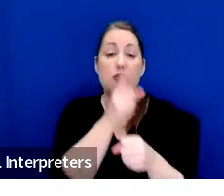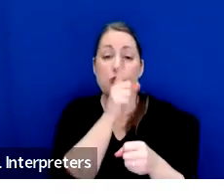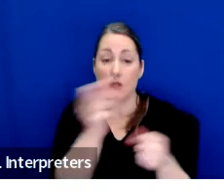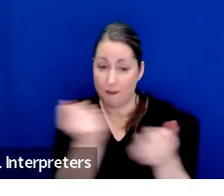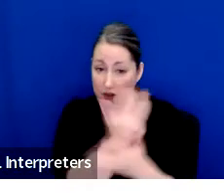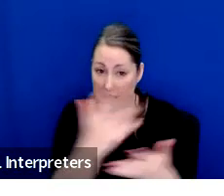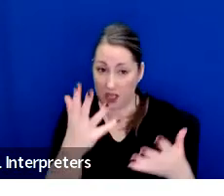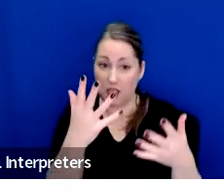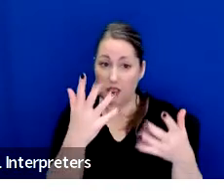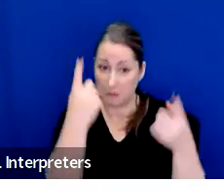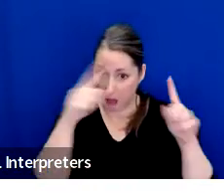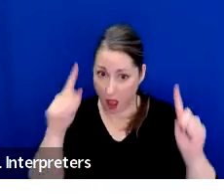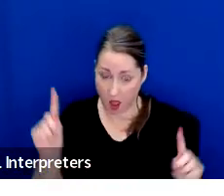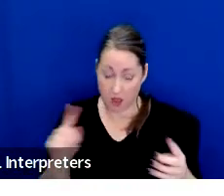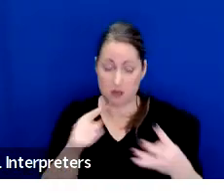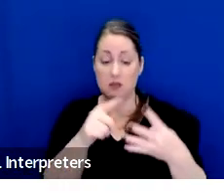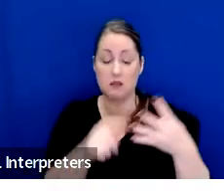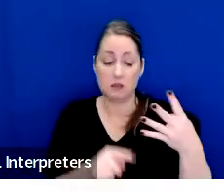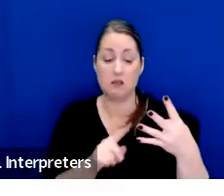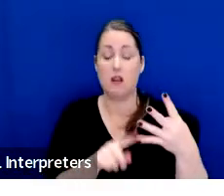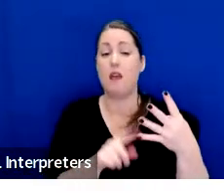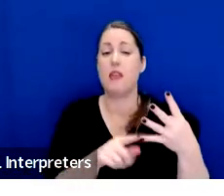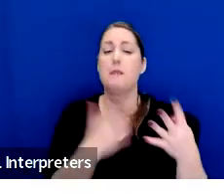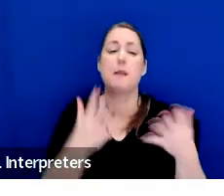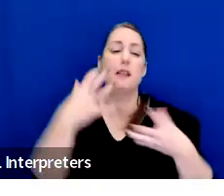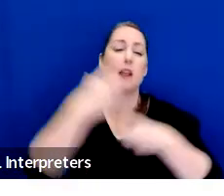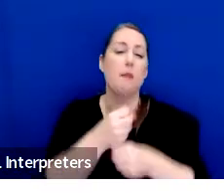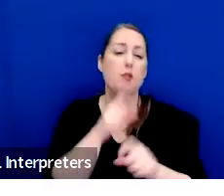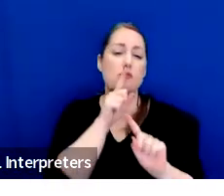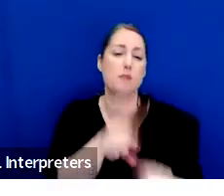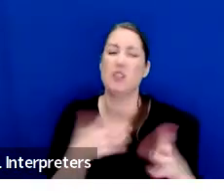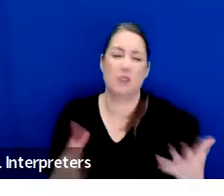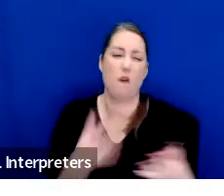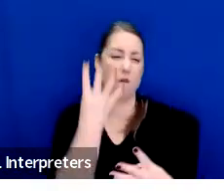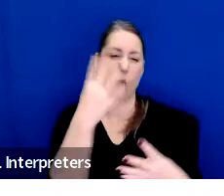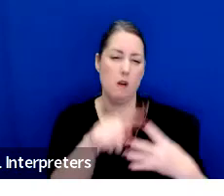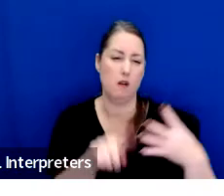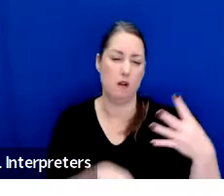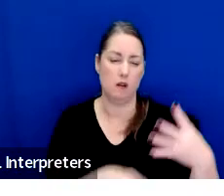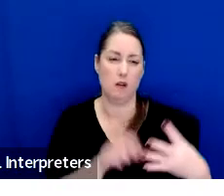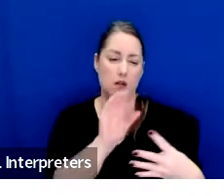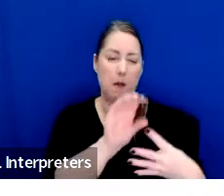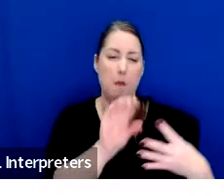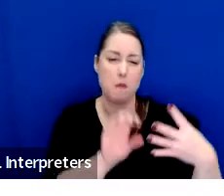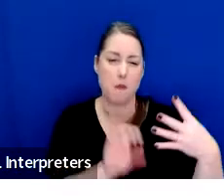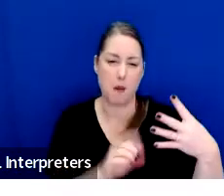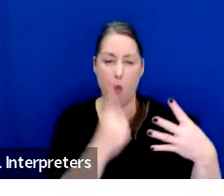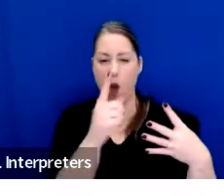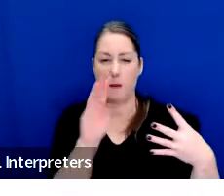discussion and then maybe like a summary response and and that's it. And then for each assessment,